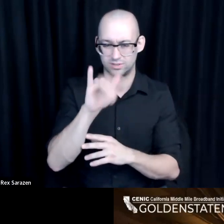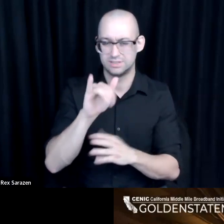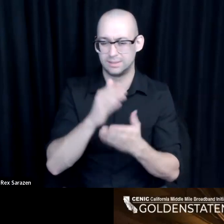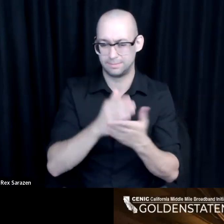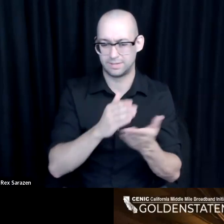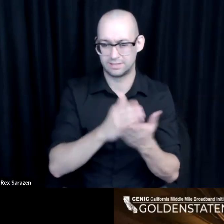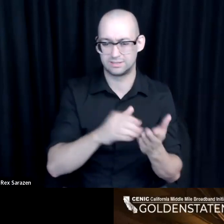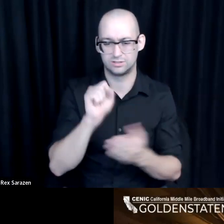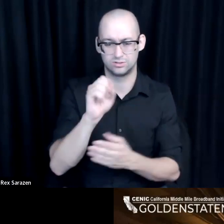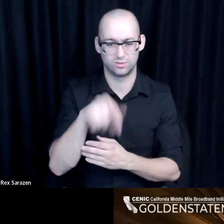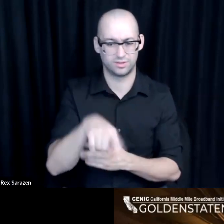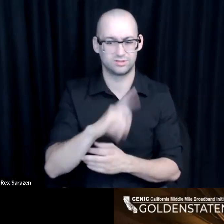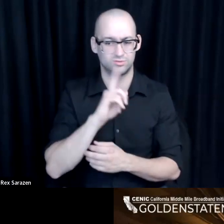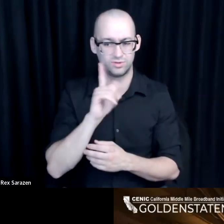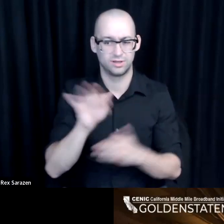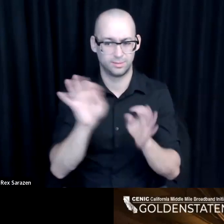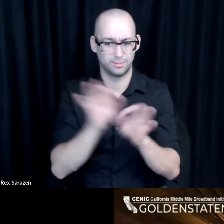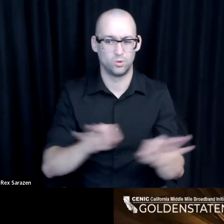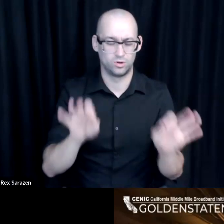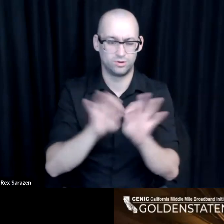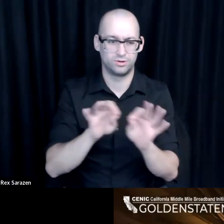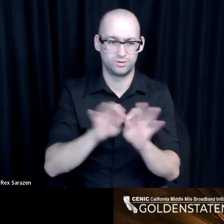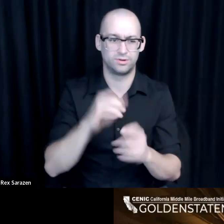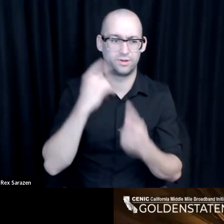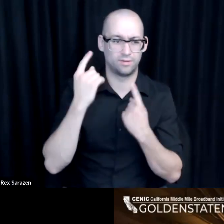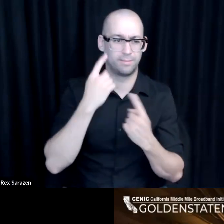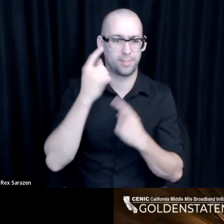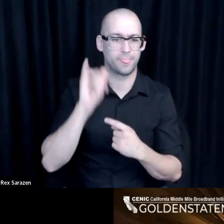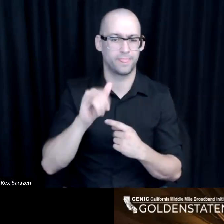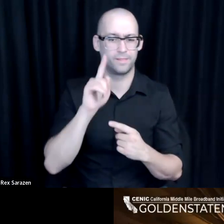I know that's critically important. And I think you know, one thing that you brought